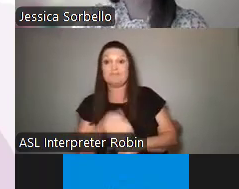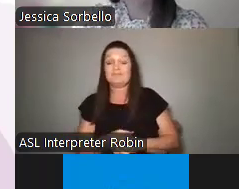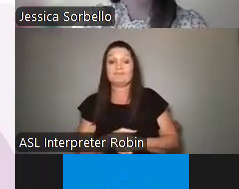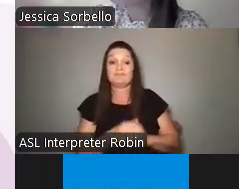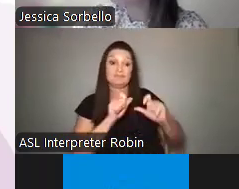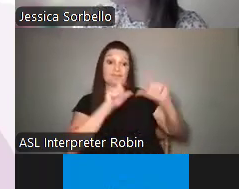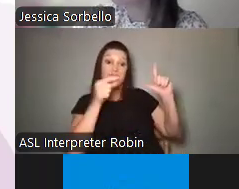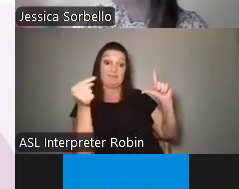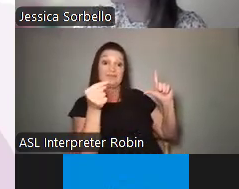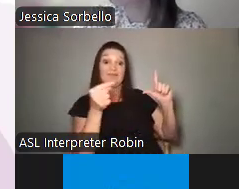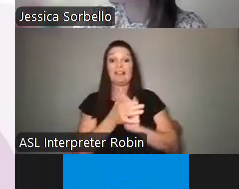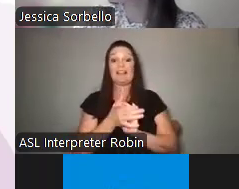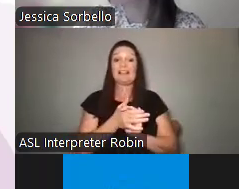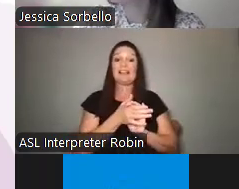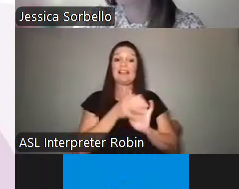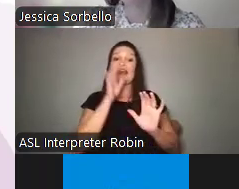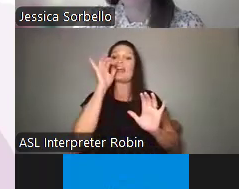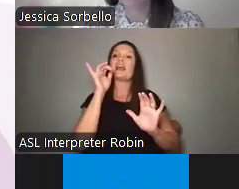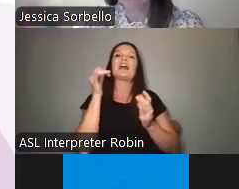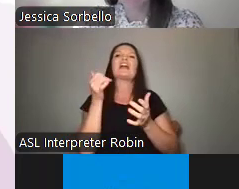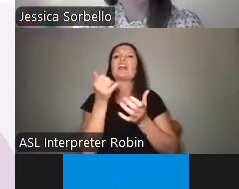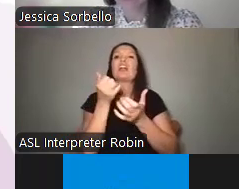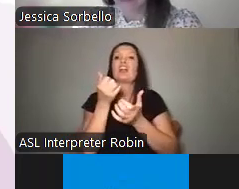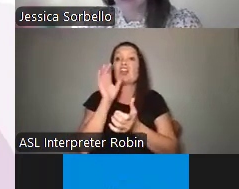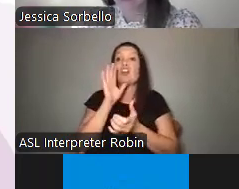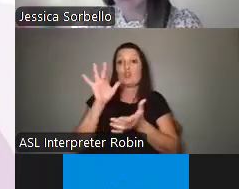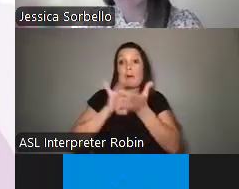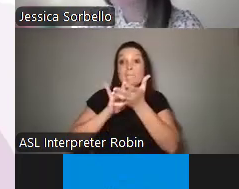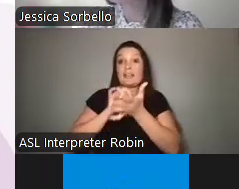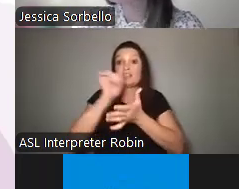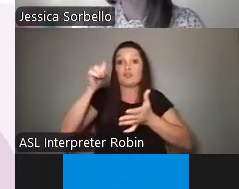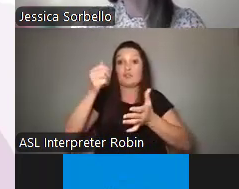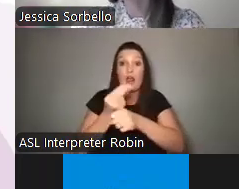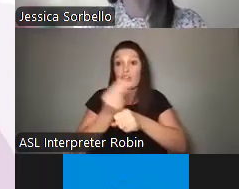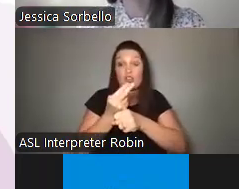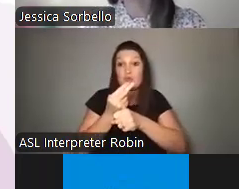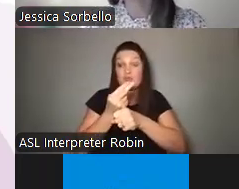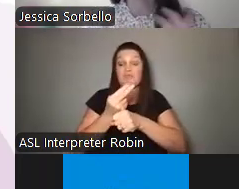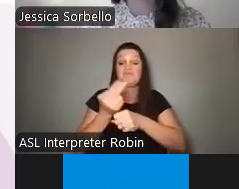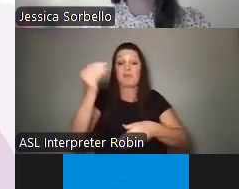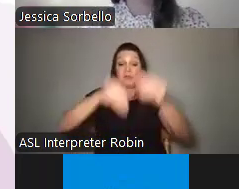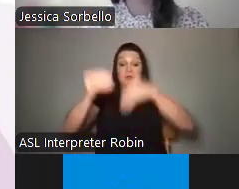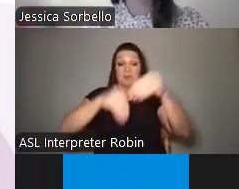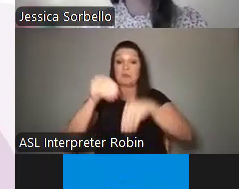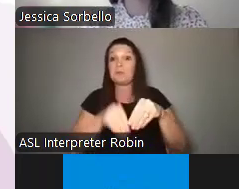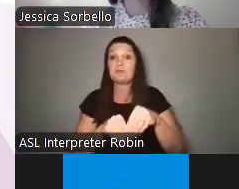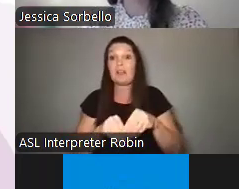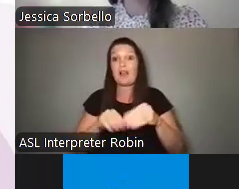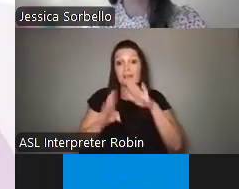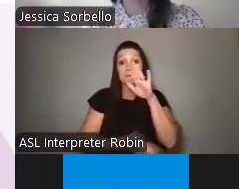in there. The bags we provide hold up to 45 pills and you add a little bit of warm water and it deactivates the